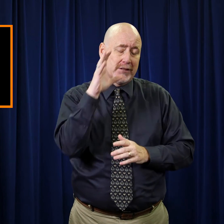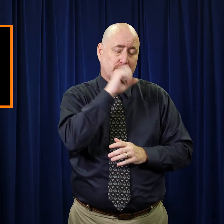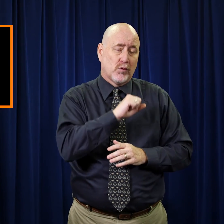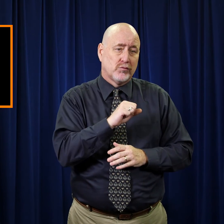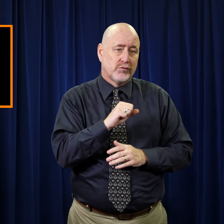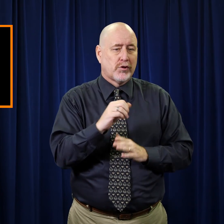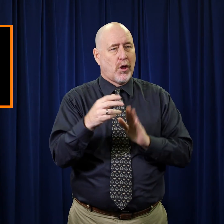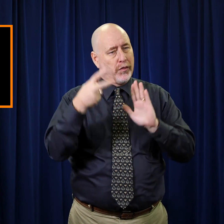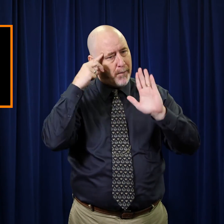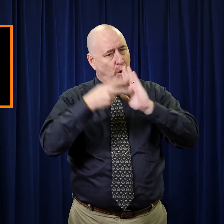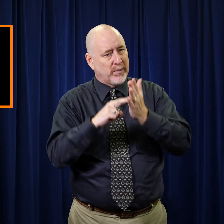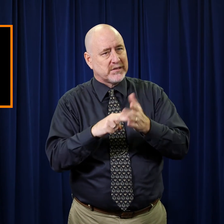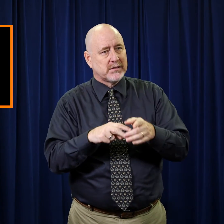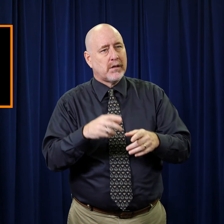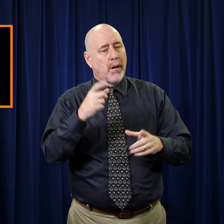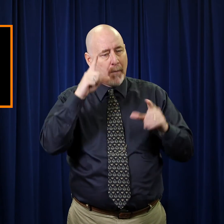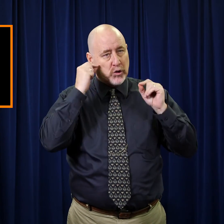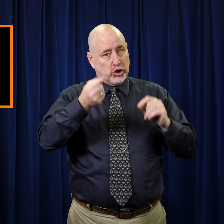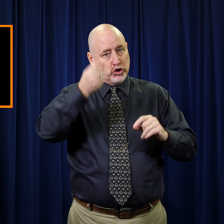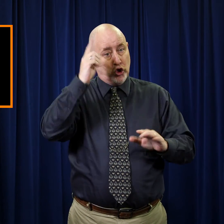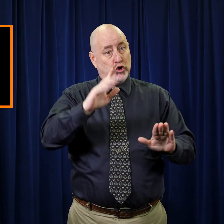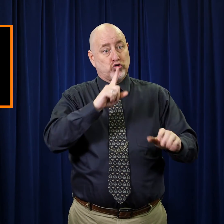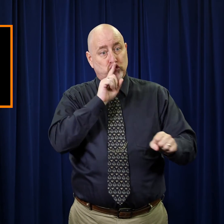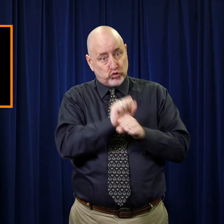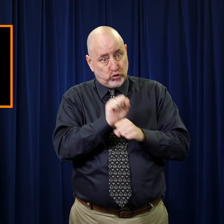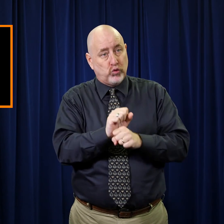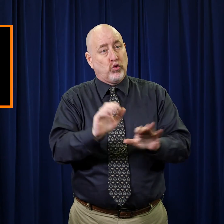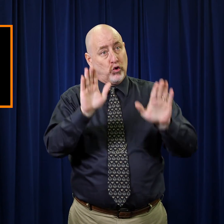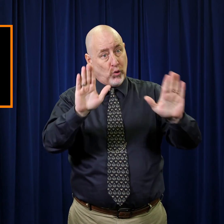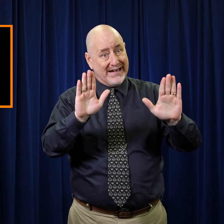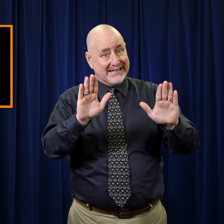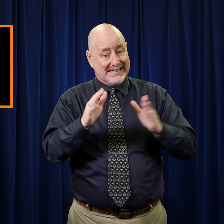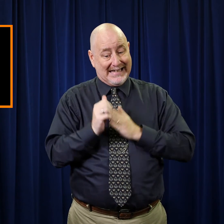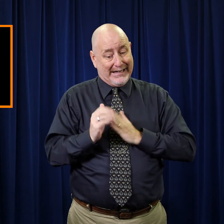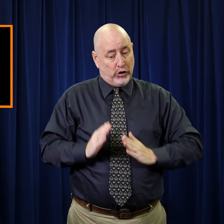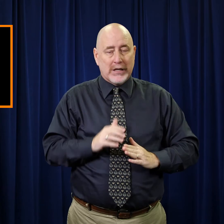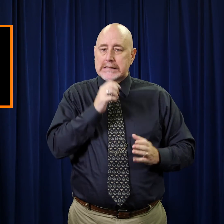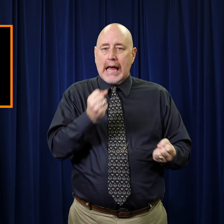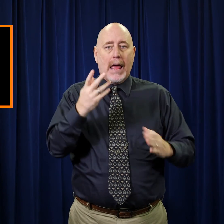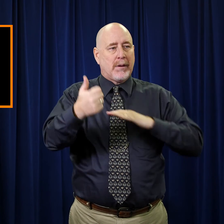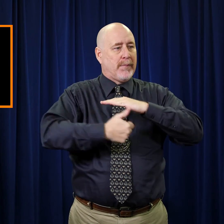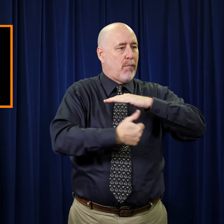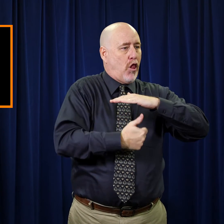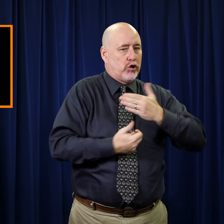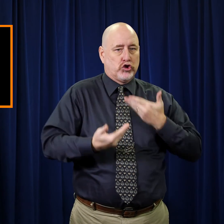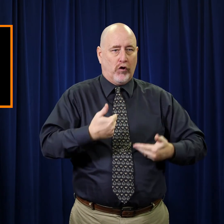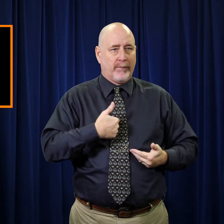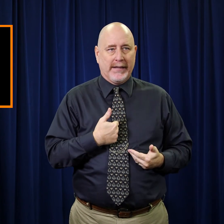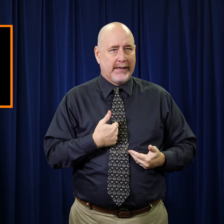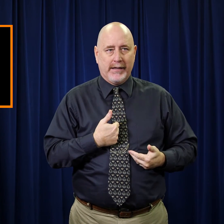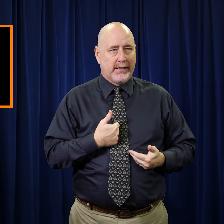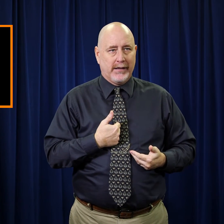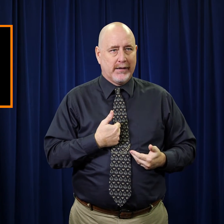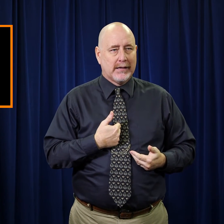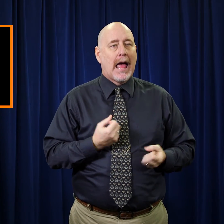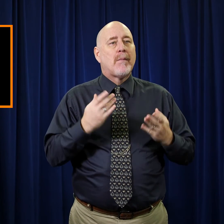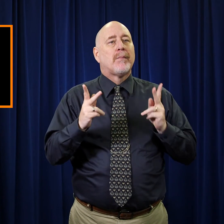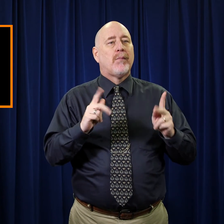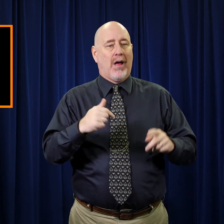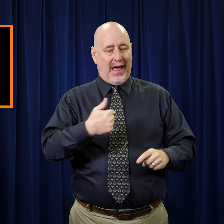suppose. It's about purpose. Moses understood that true greatness and leadership is not in how many people you can get to serve you,